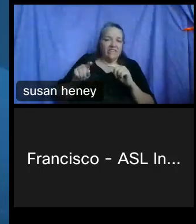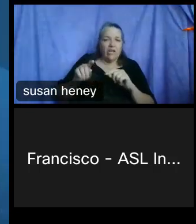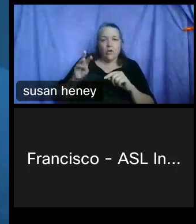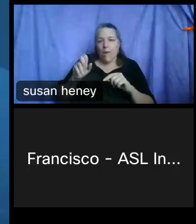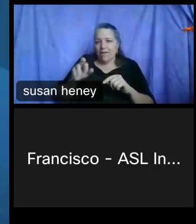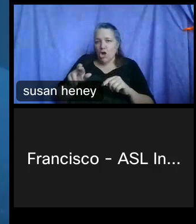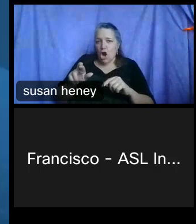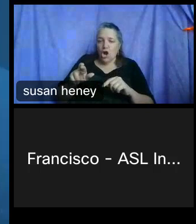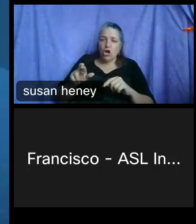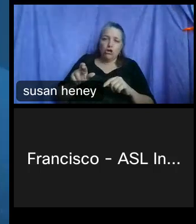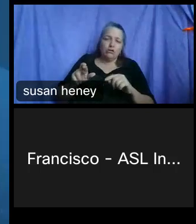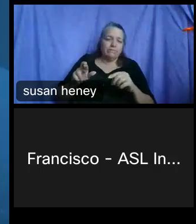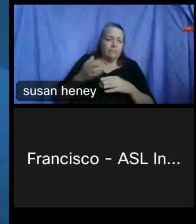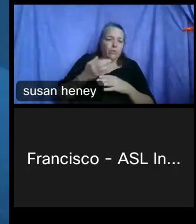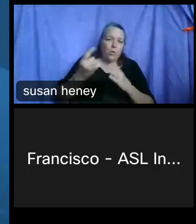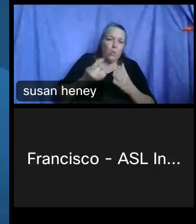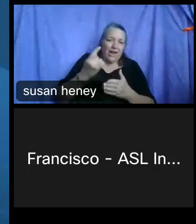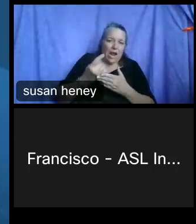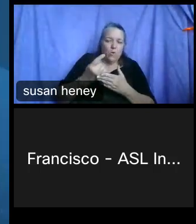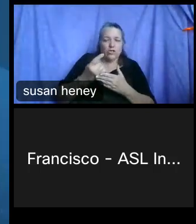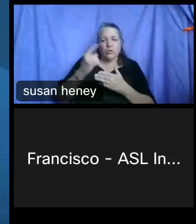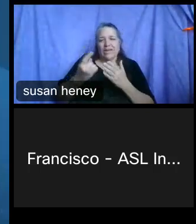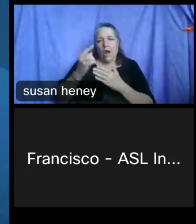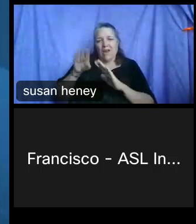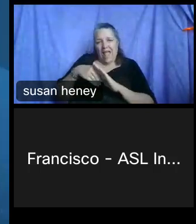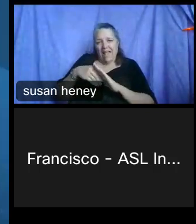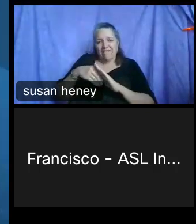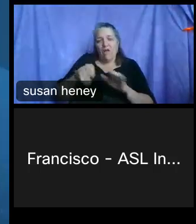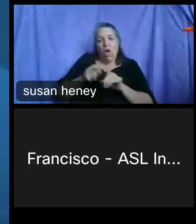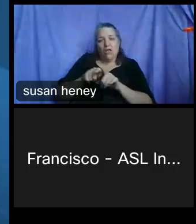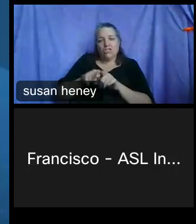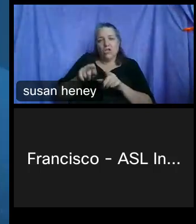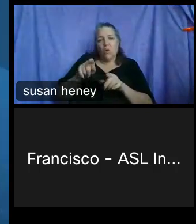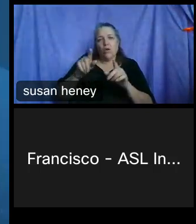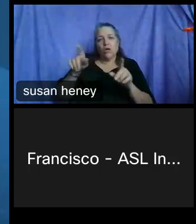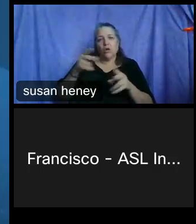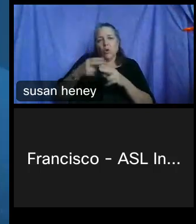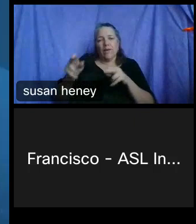to 90 minutes, we also have something called data gems, which are quick tutorials, which are from